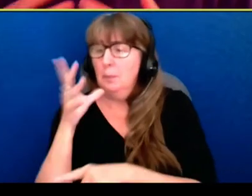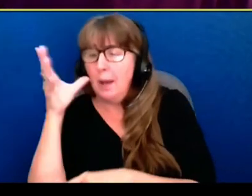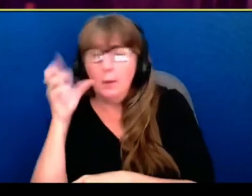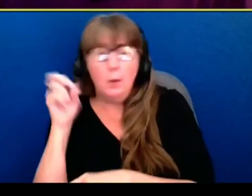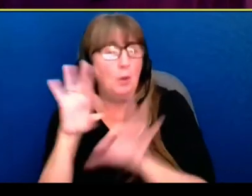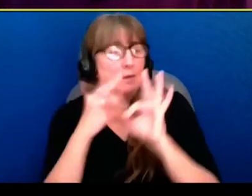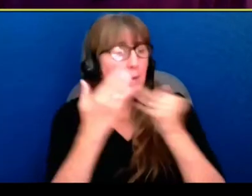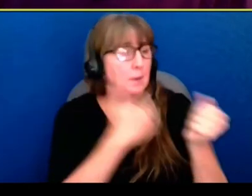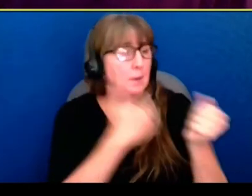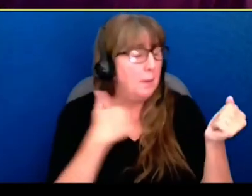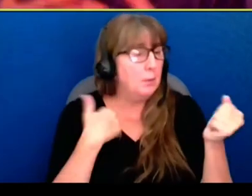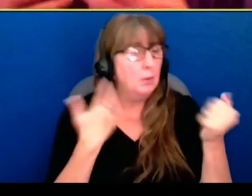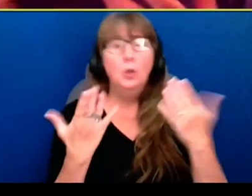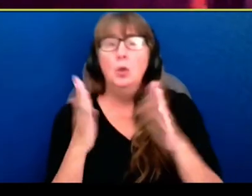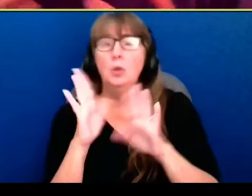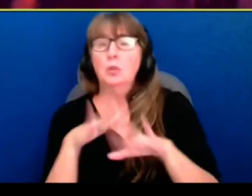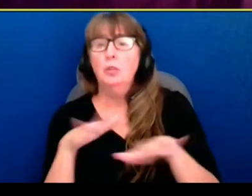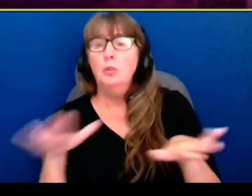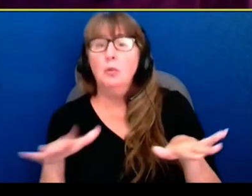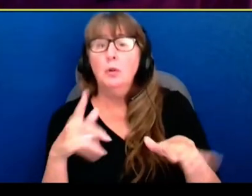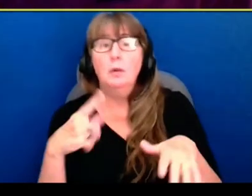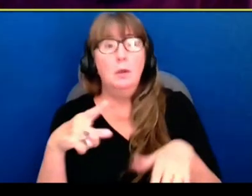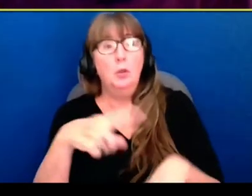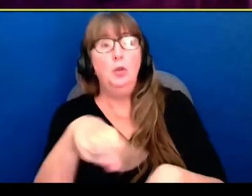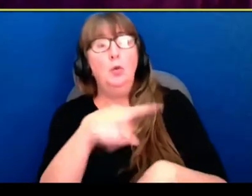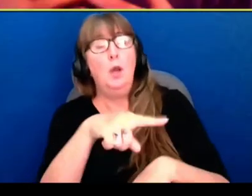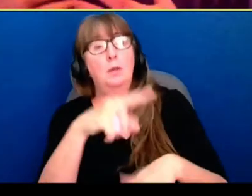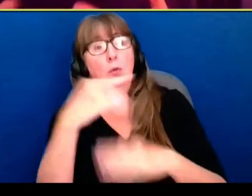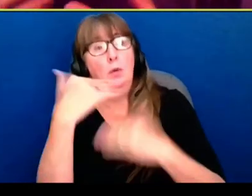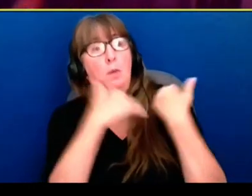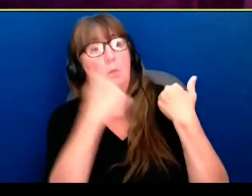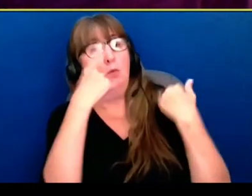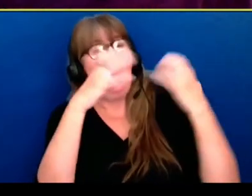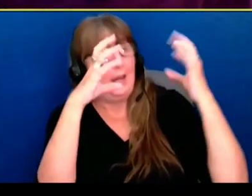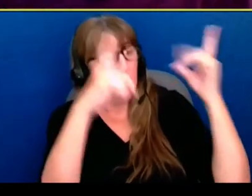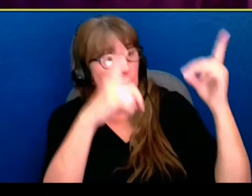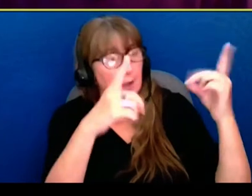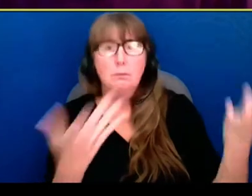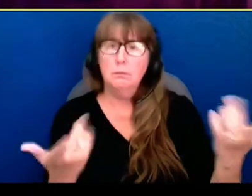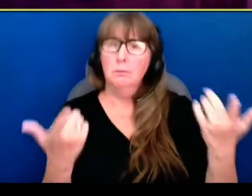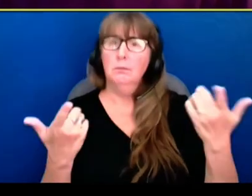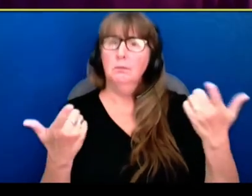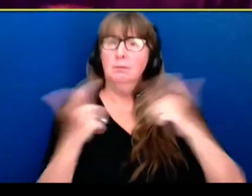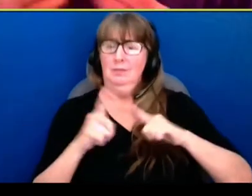Whose child it is you guys are responsible for educating. I, of course I want my involvement.